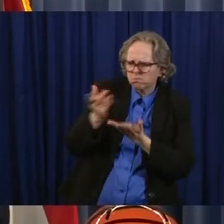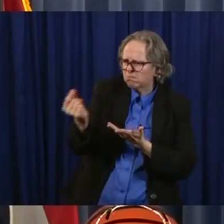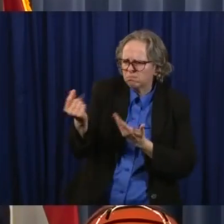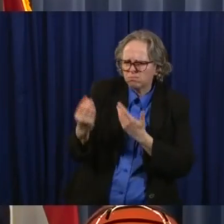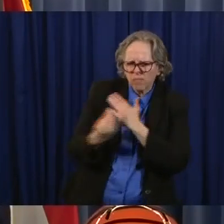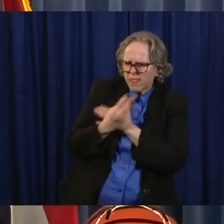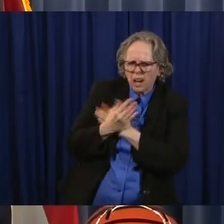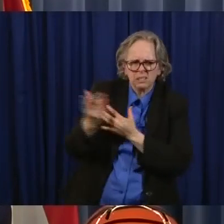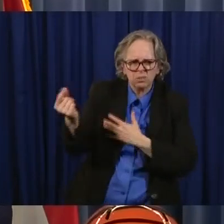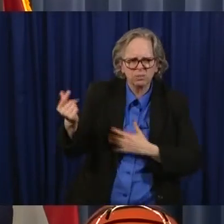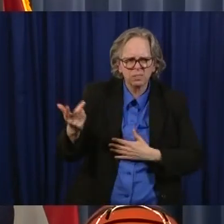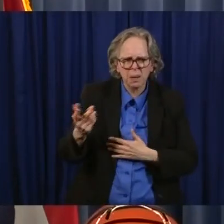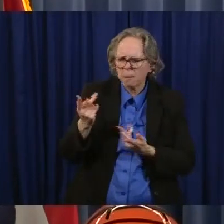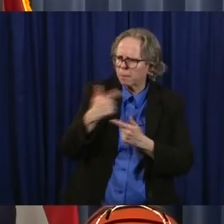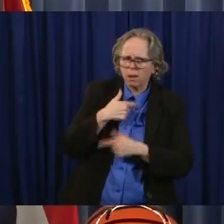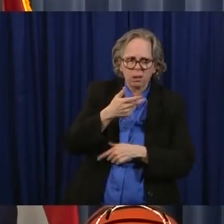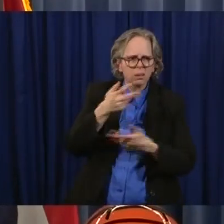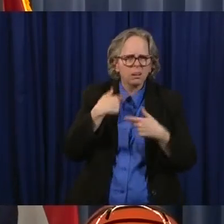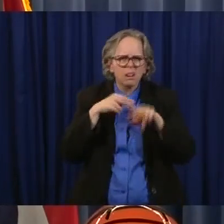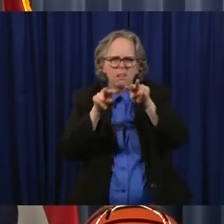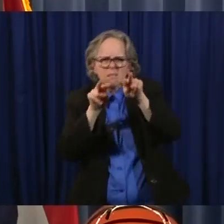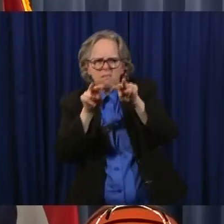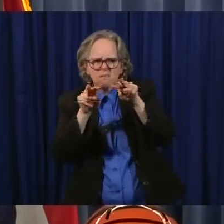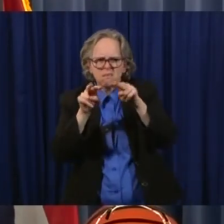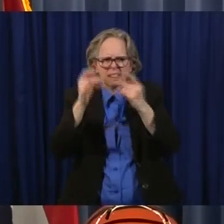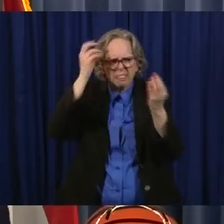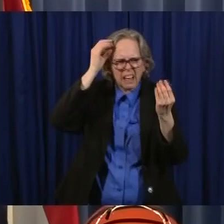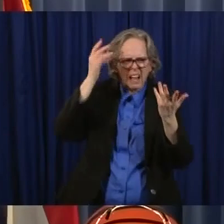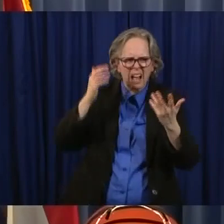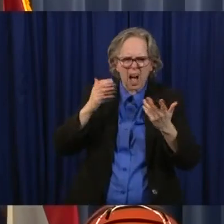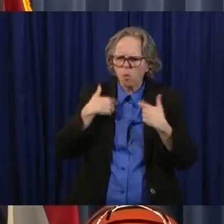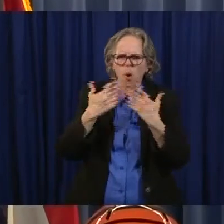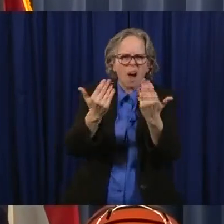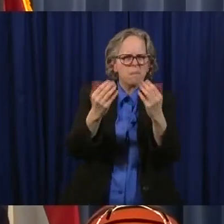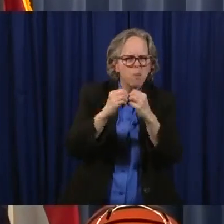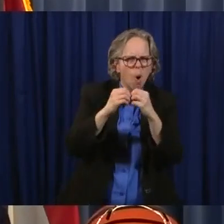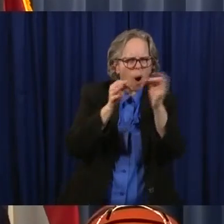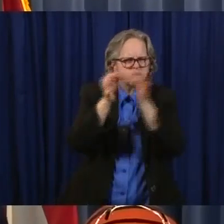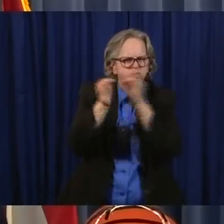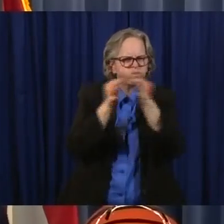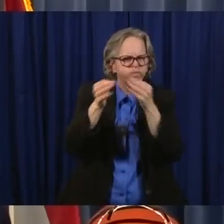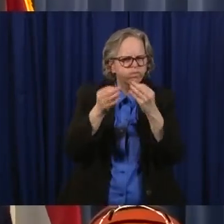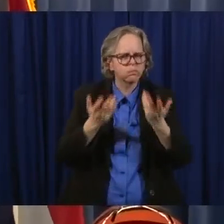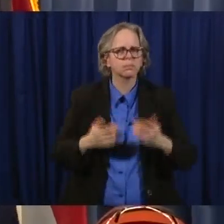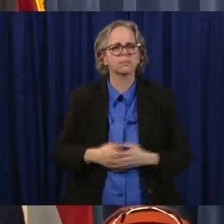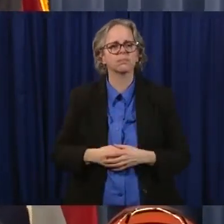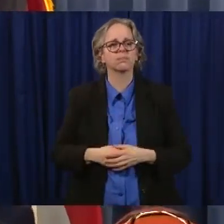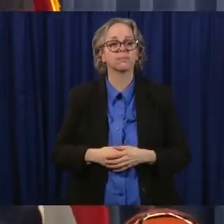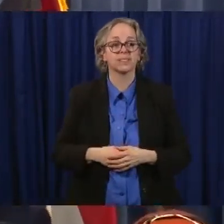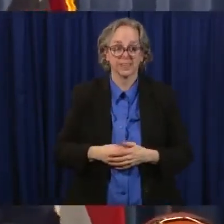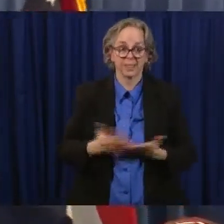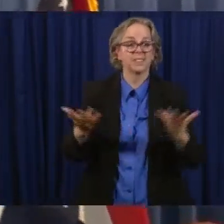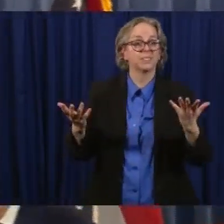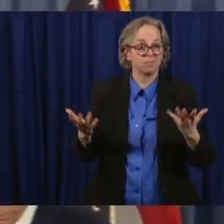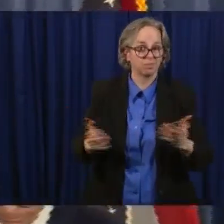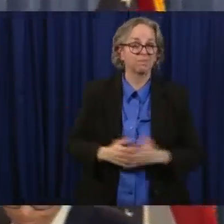SURFACE? ANY HELP FOR PEOPLE WHO ARE WATCHING YOU TODAY, SITTING AT